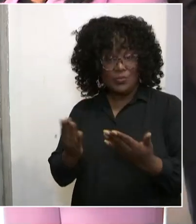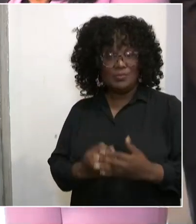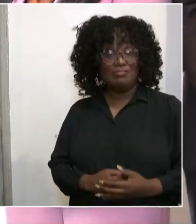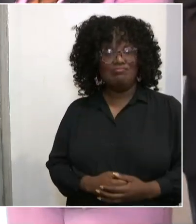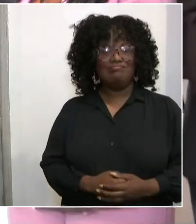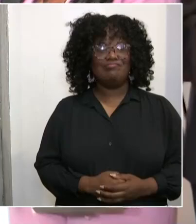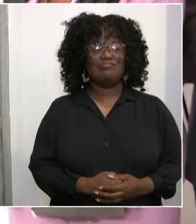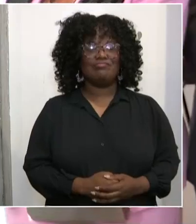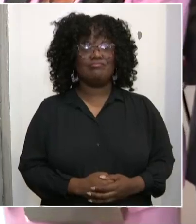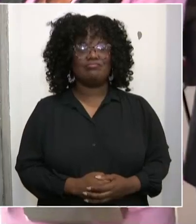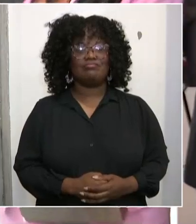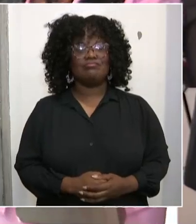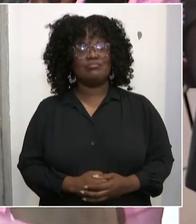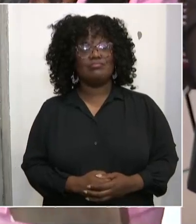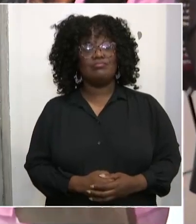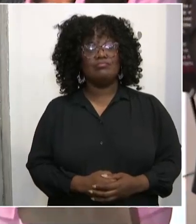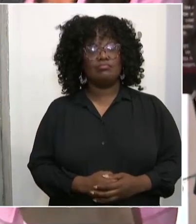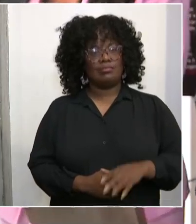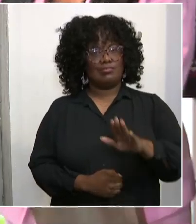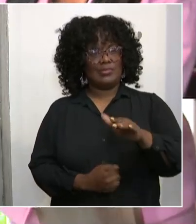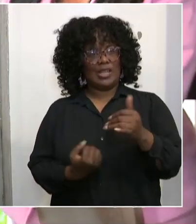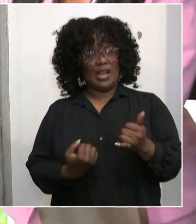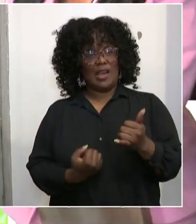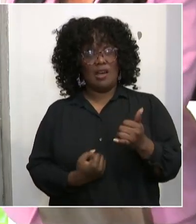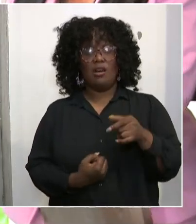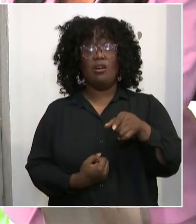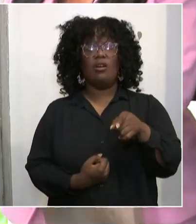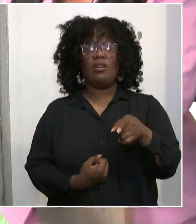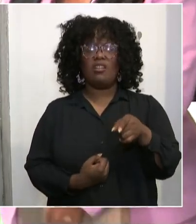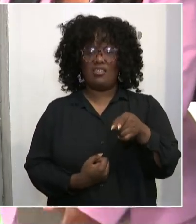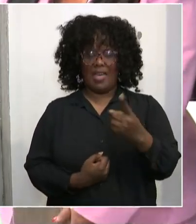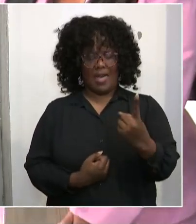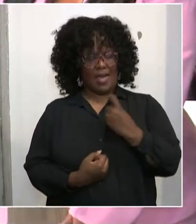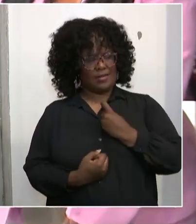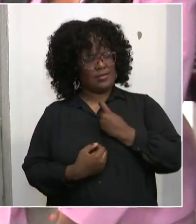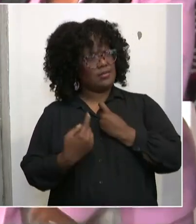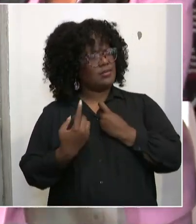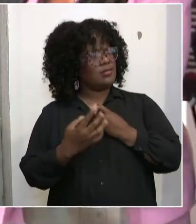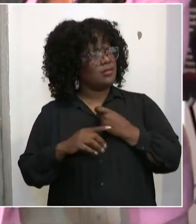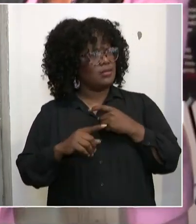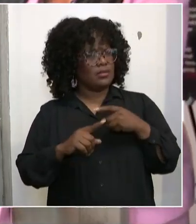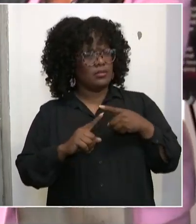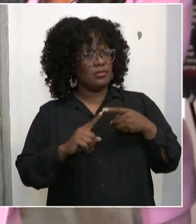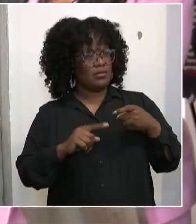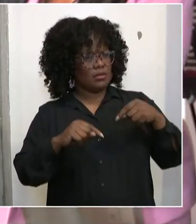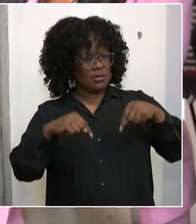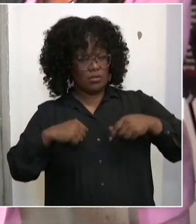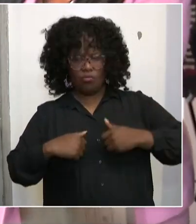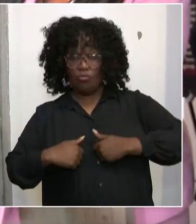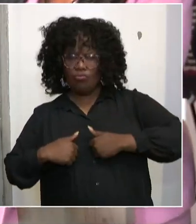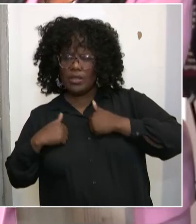Washingtonians and the DMV attending an event and the world coming to our city? That's what Destination DC has been doing for